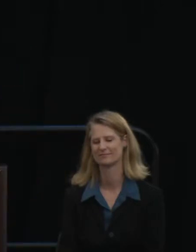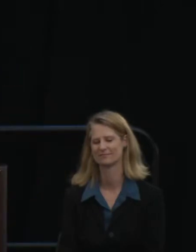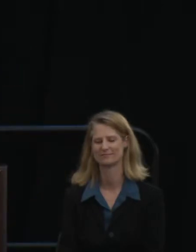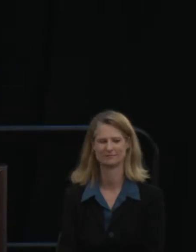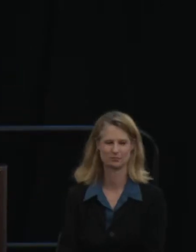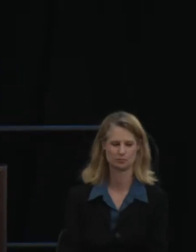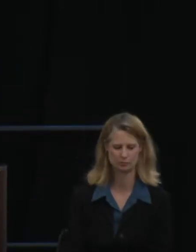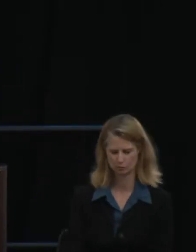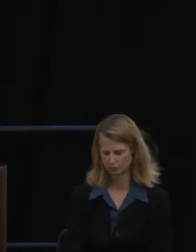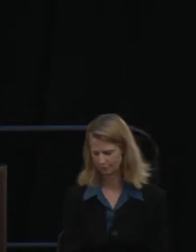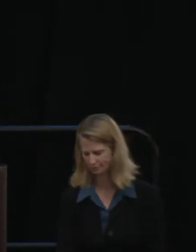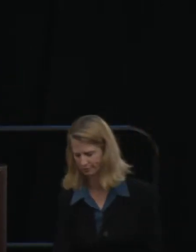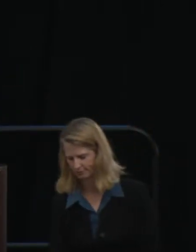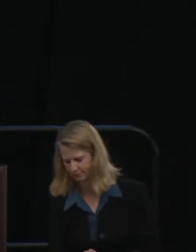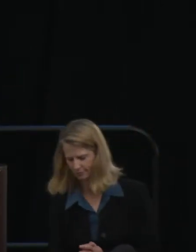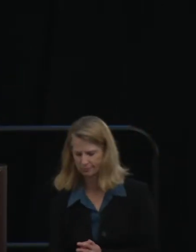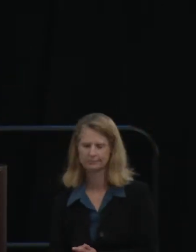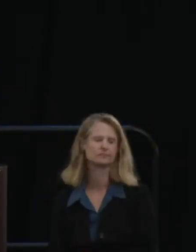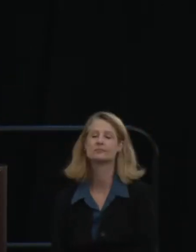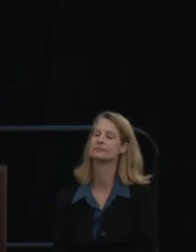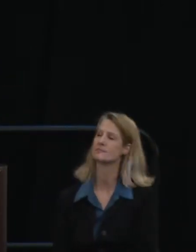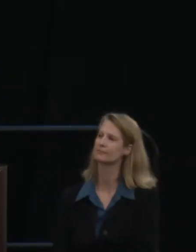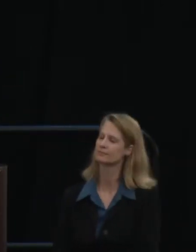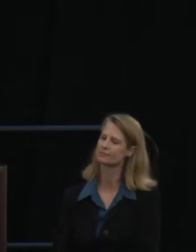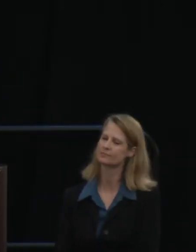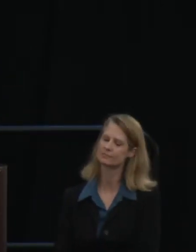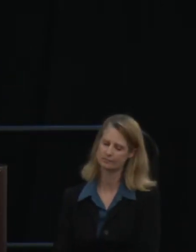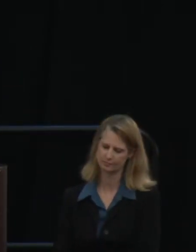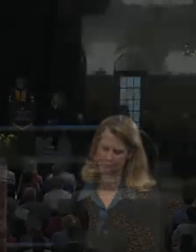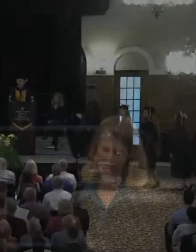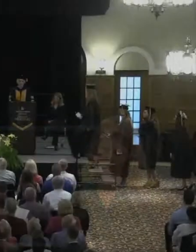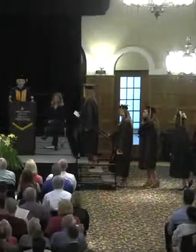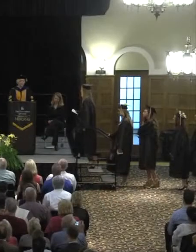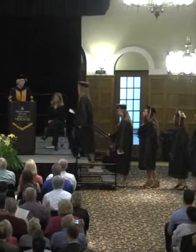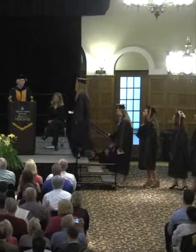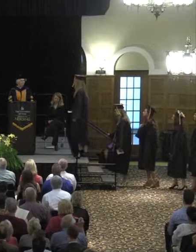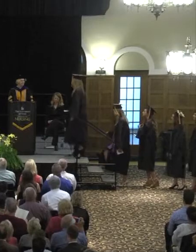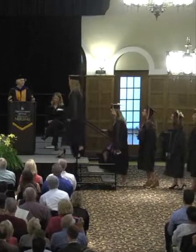Hayle Murrens, BSN, Bachelor of Science in Nursing.